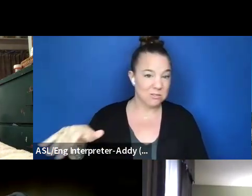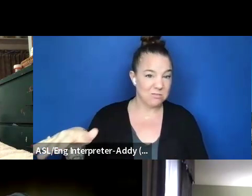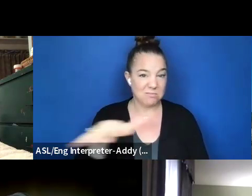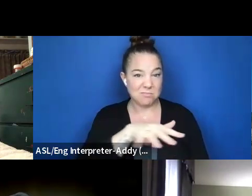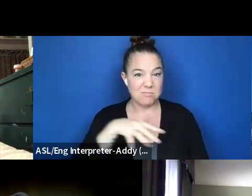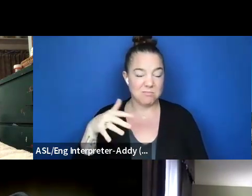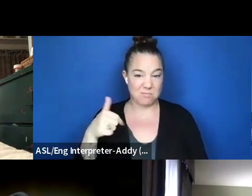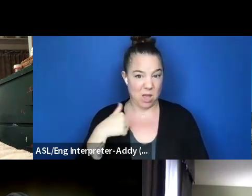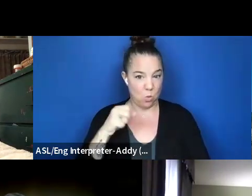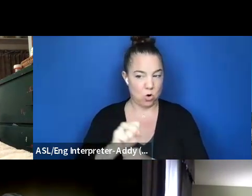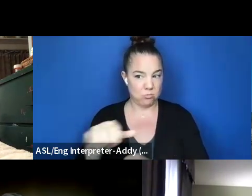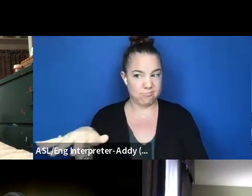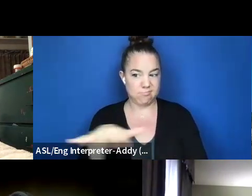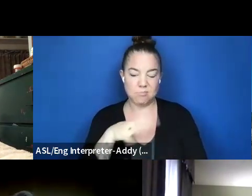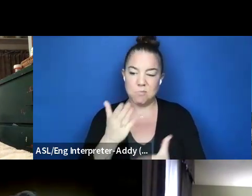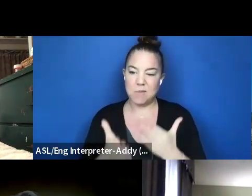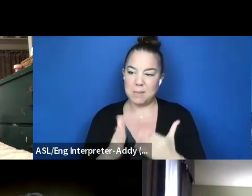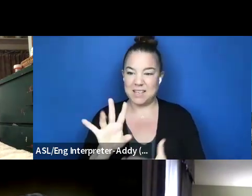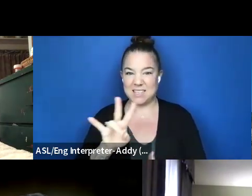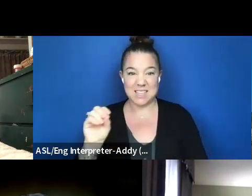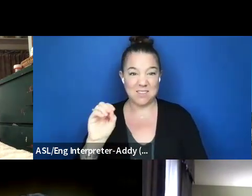Don Posh: I don't know, maybe 70,000 people.